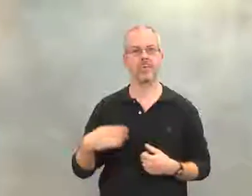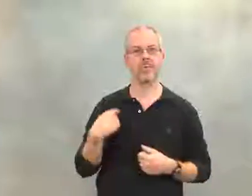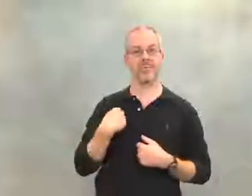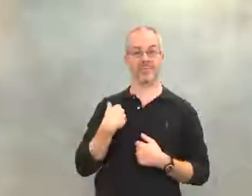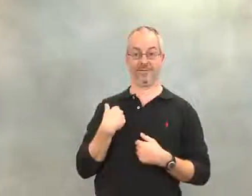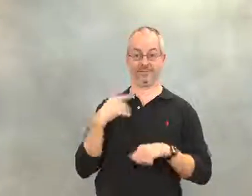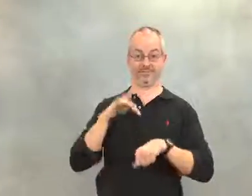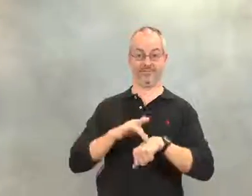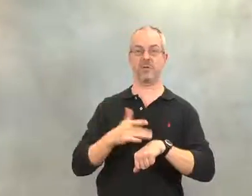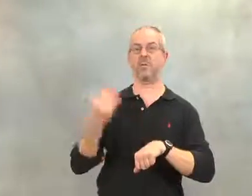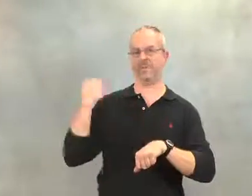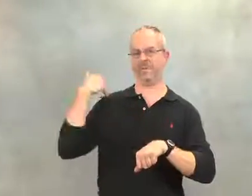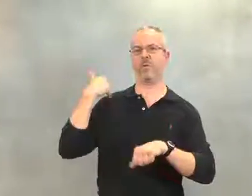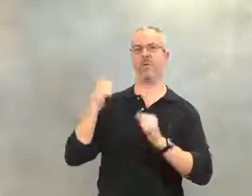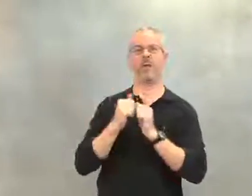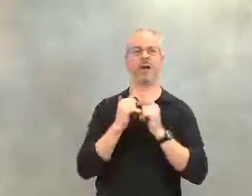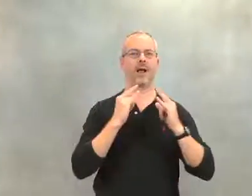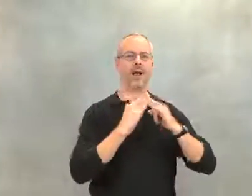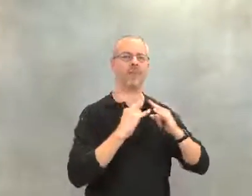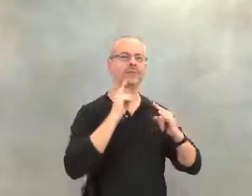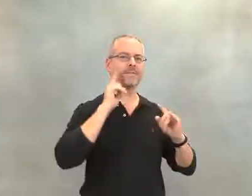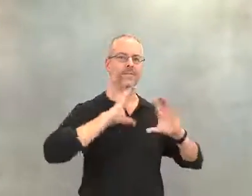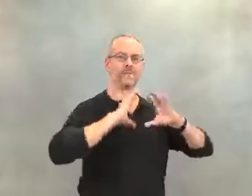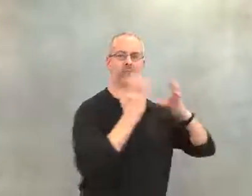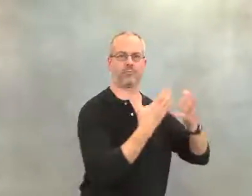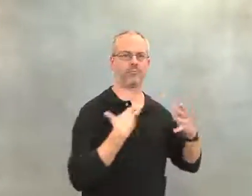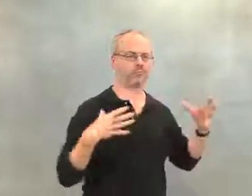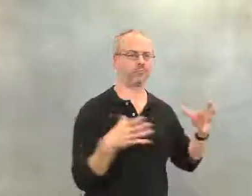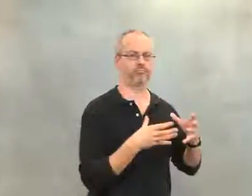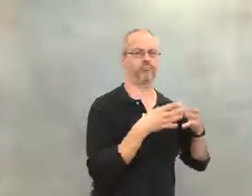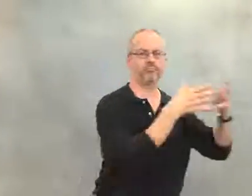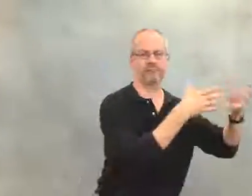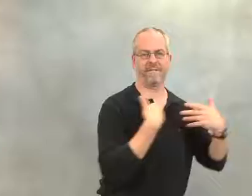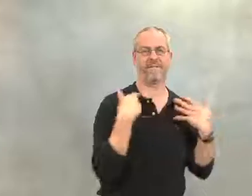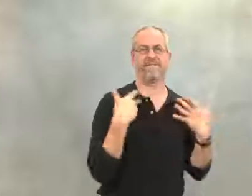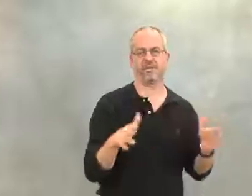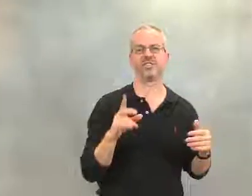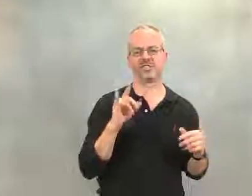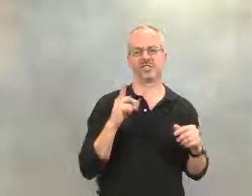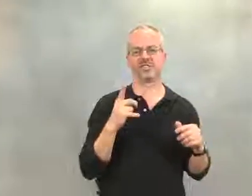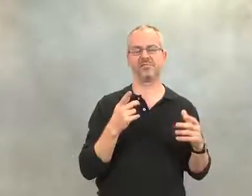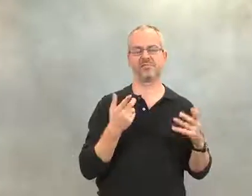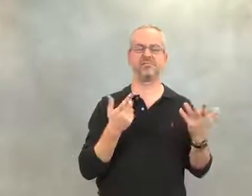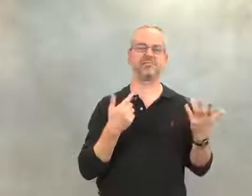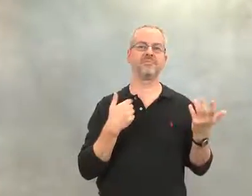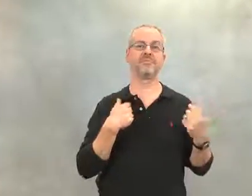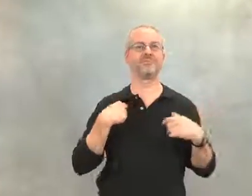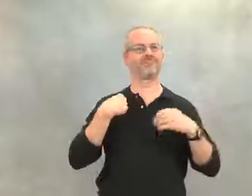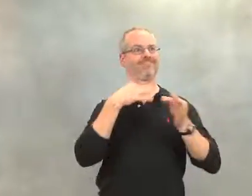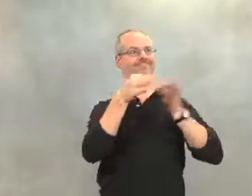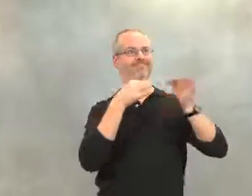I had already been on one with a Deaf camp group.